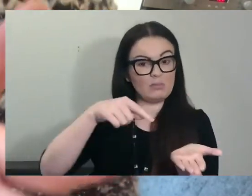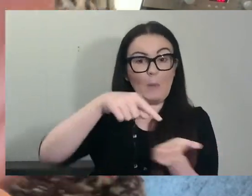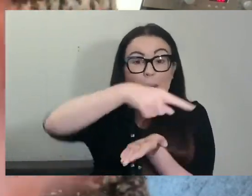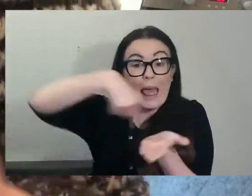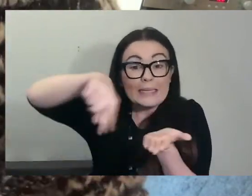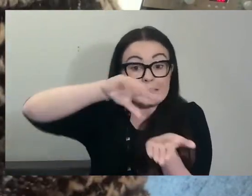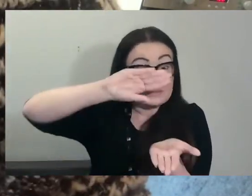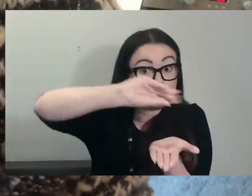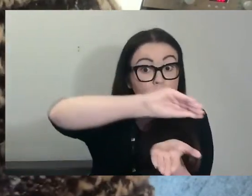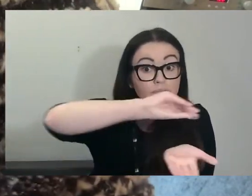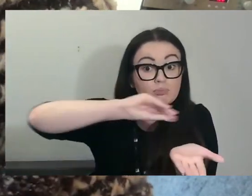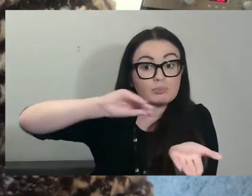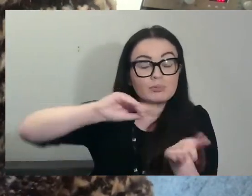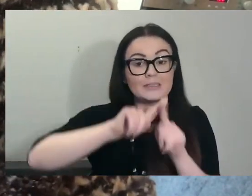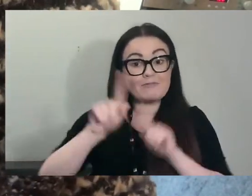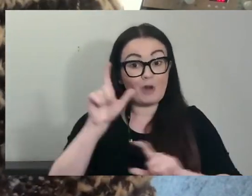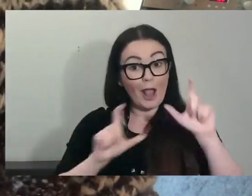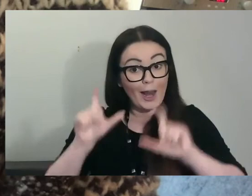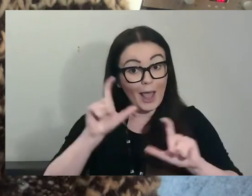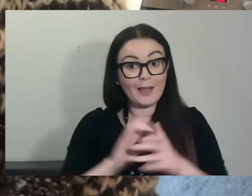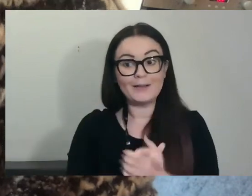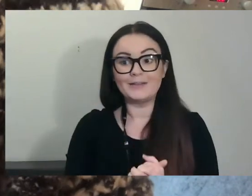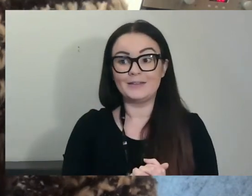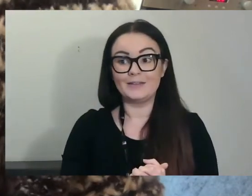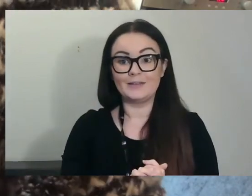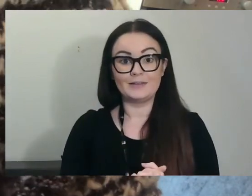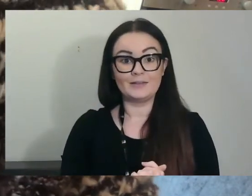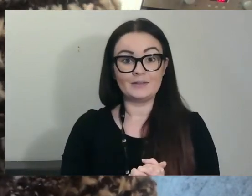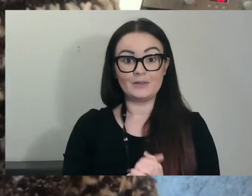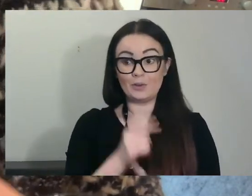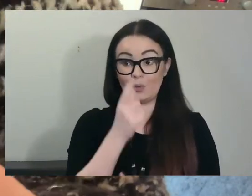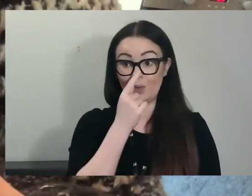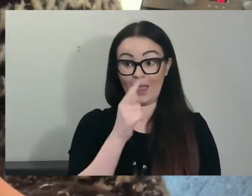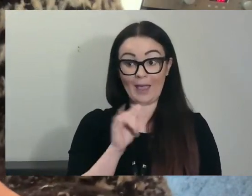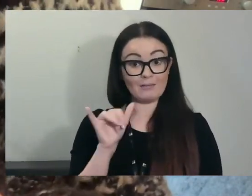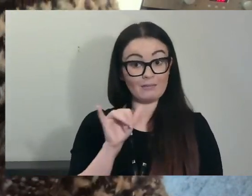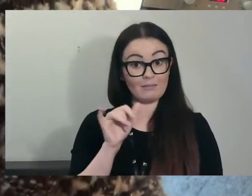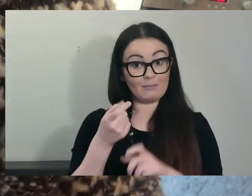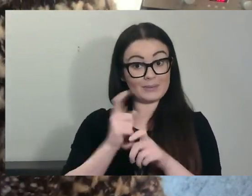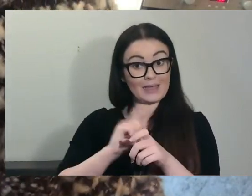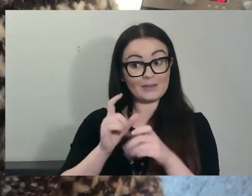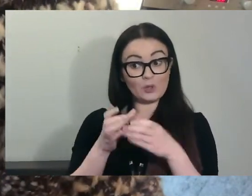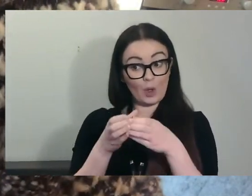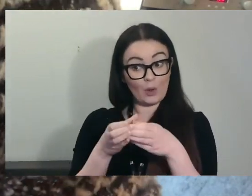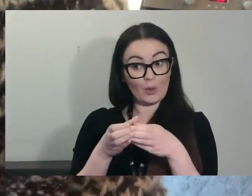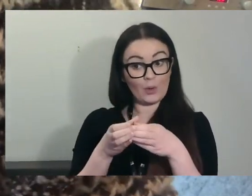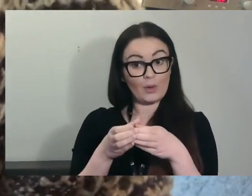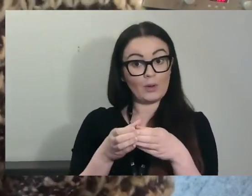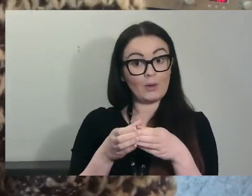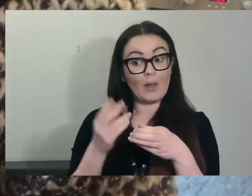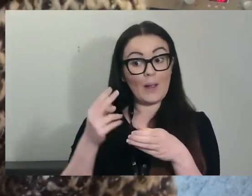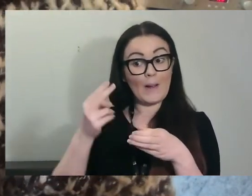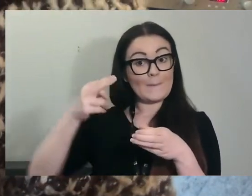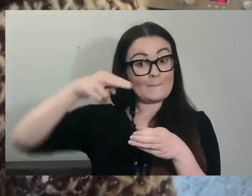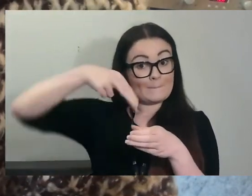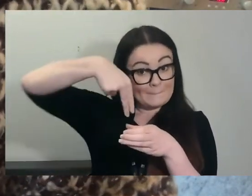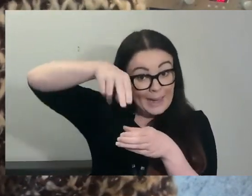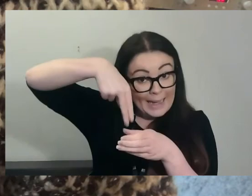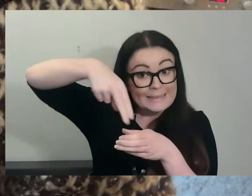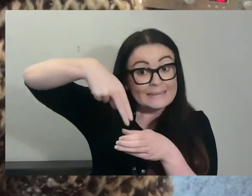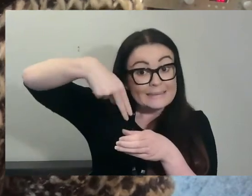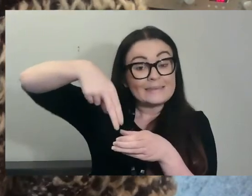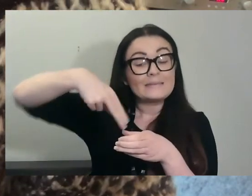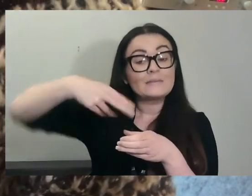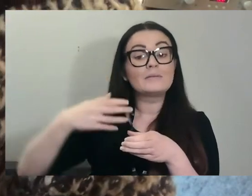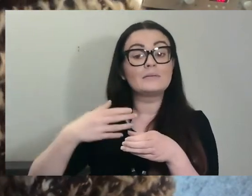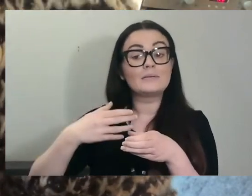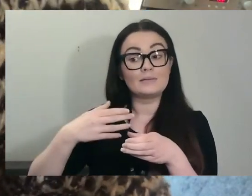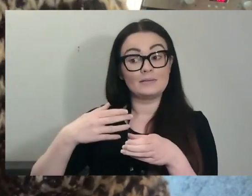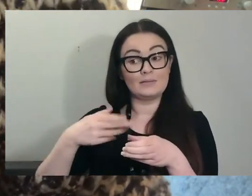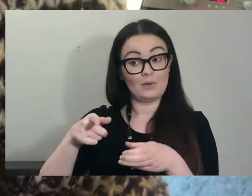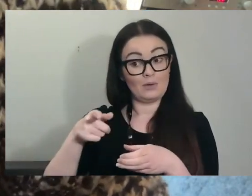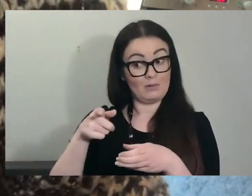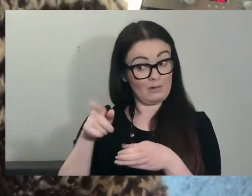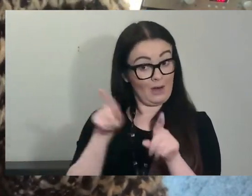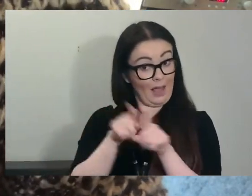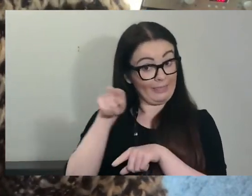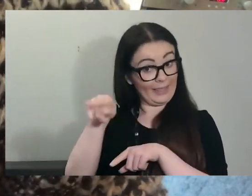a saucer that will work too, that's great. So you can either use a paintbrush and paint